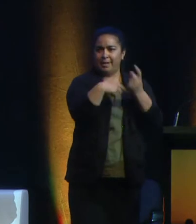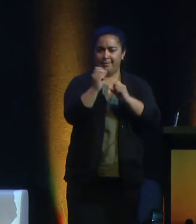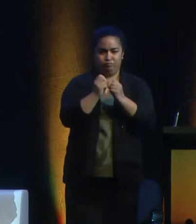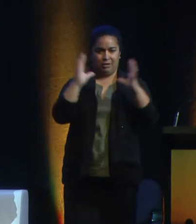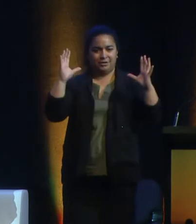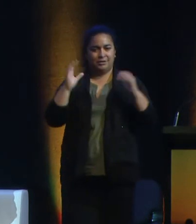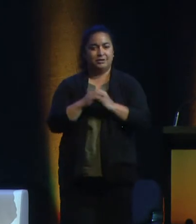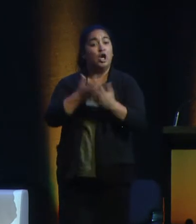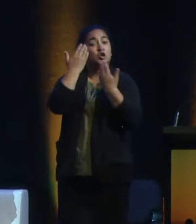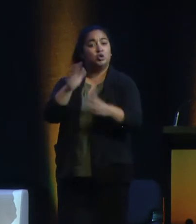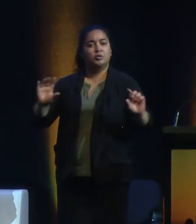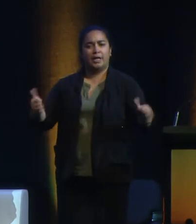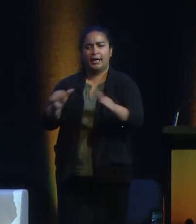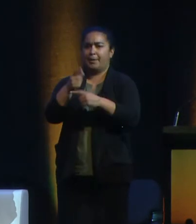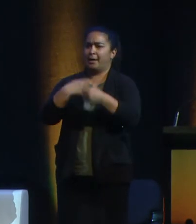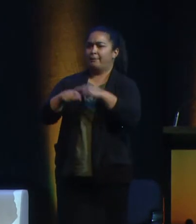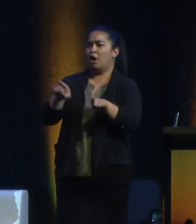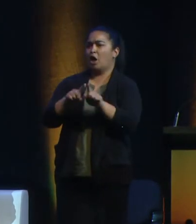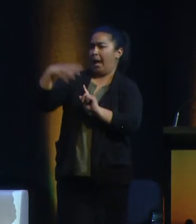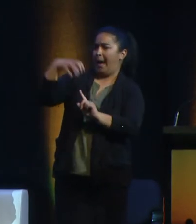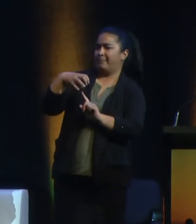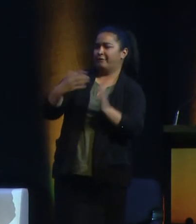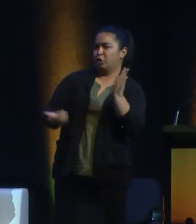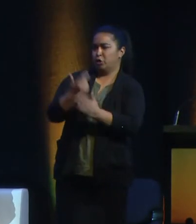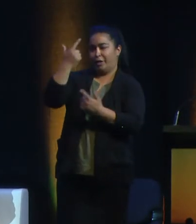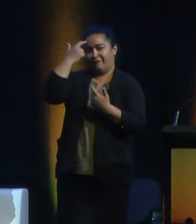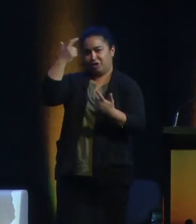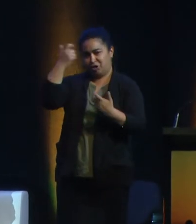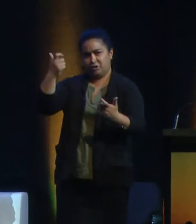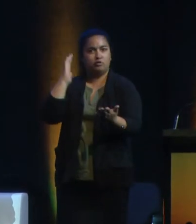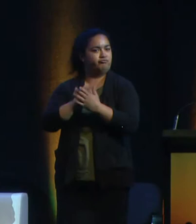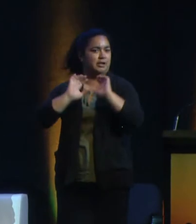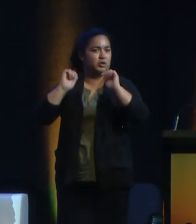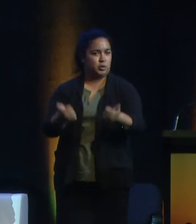a hub for new energy and innovation, so it's quite good the Prime Minister's announcement